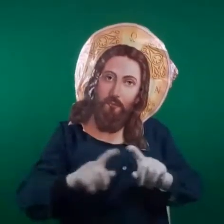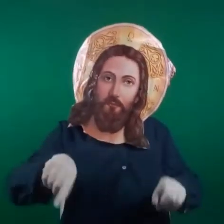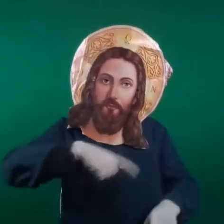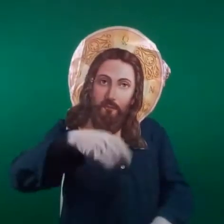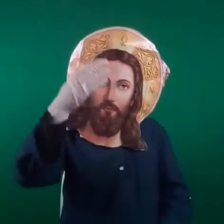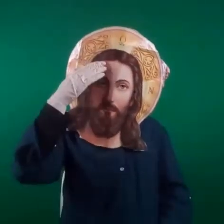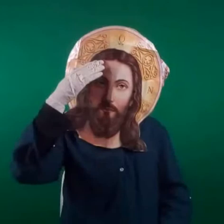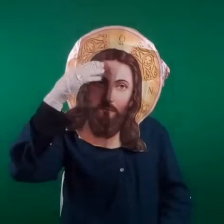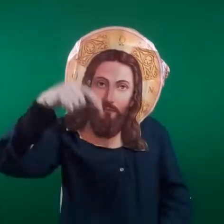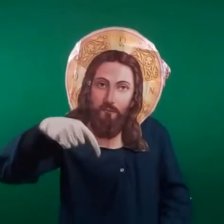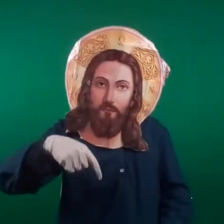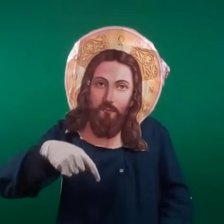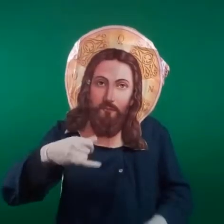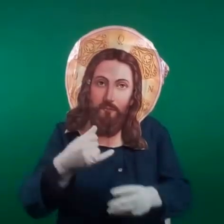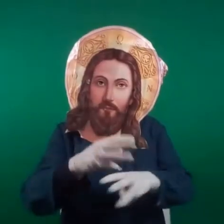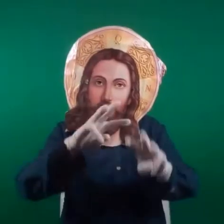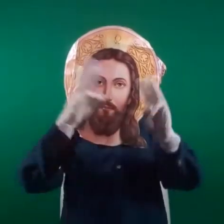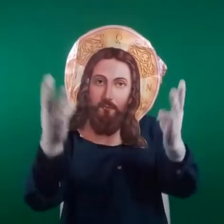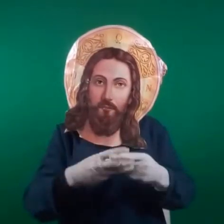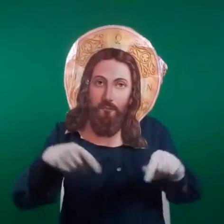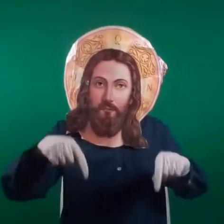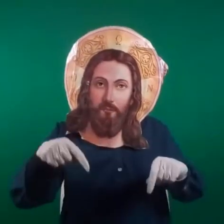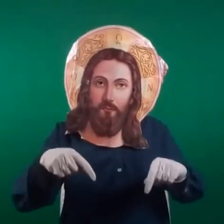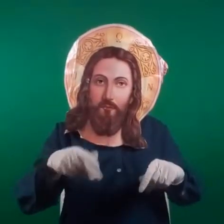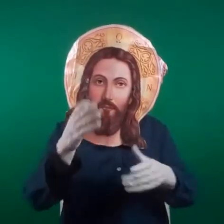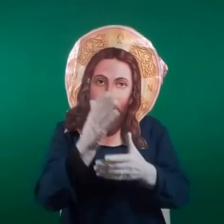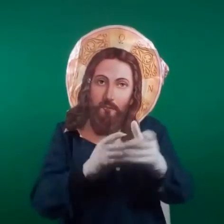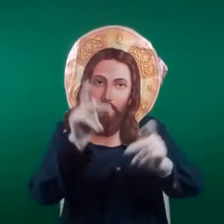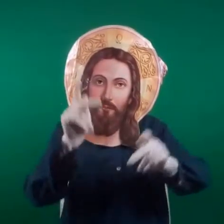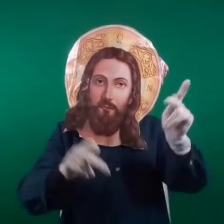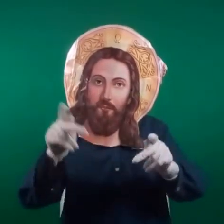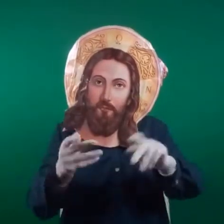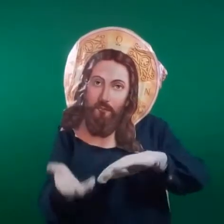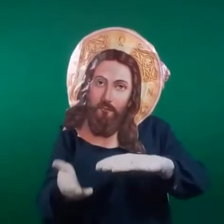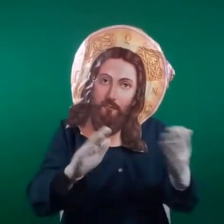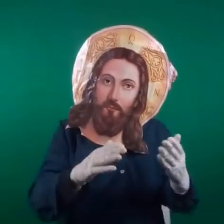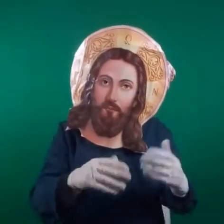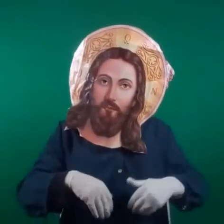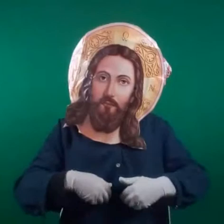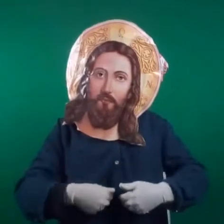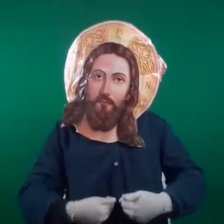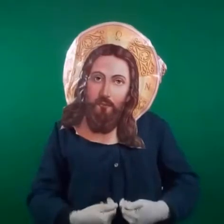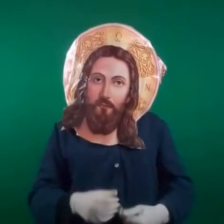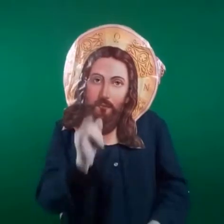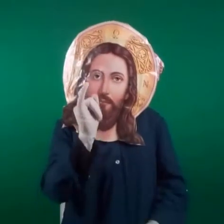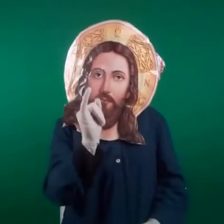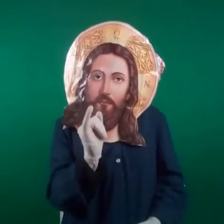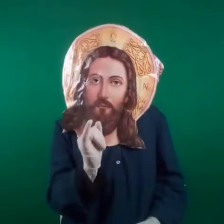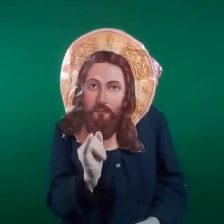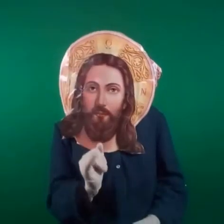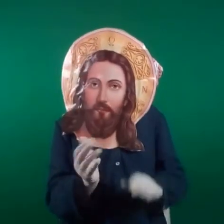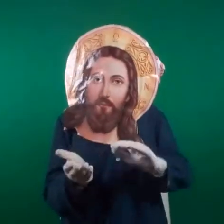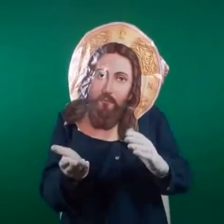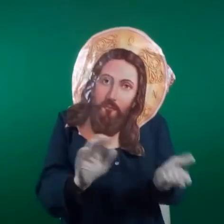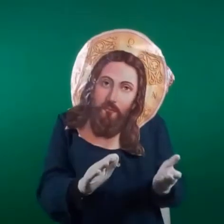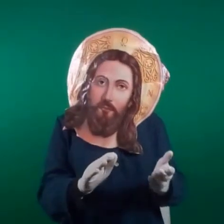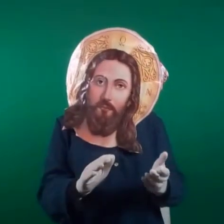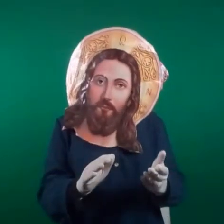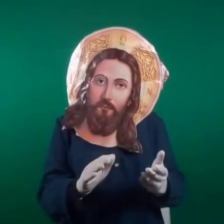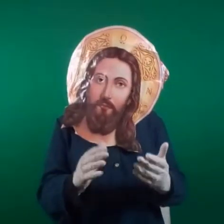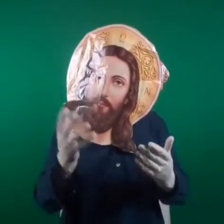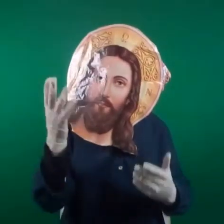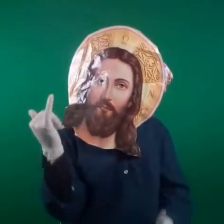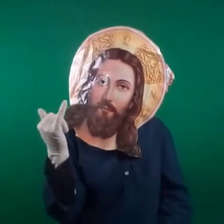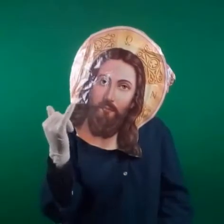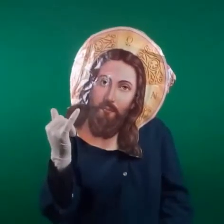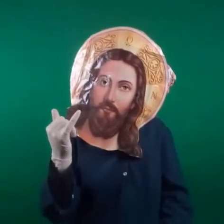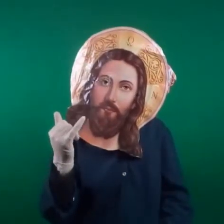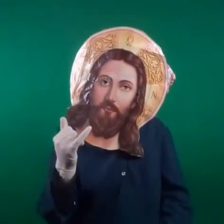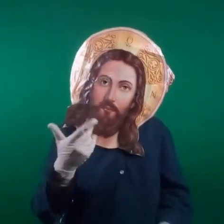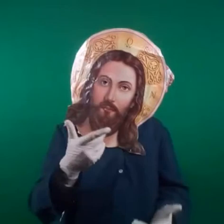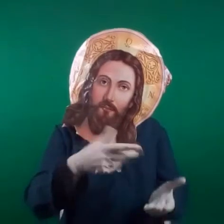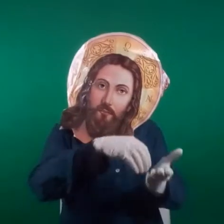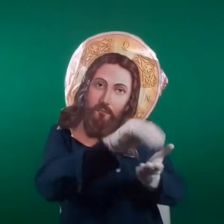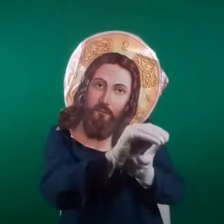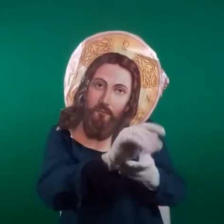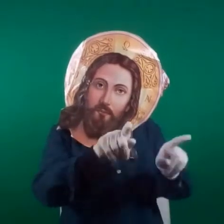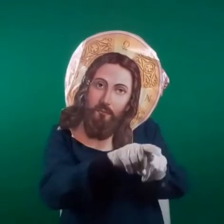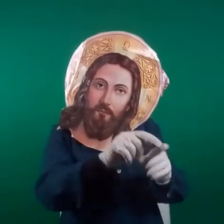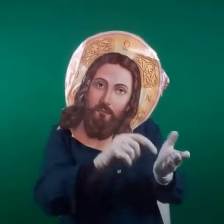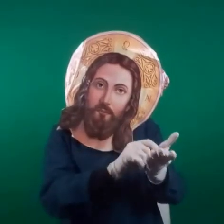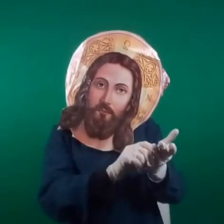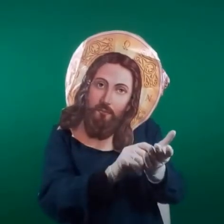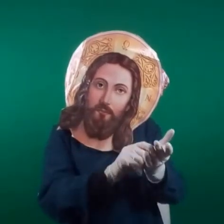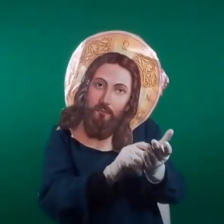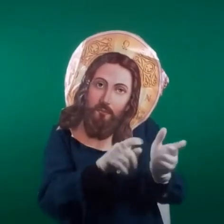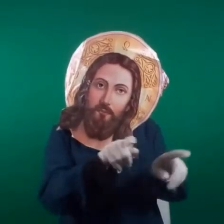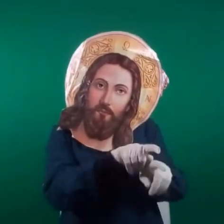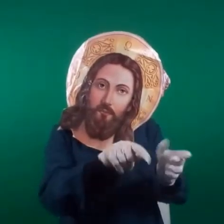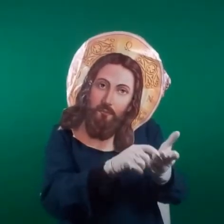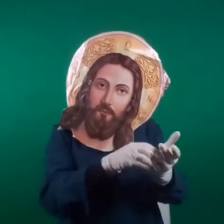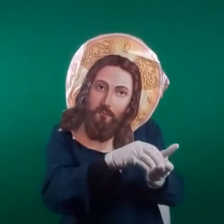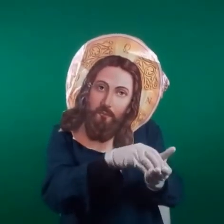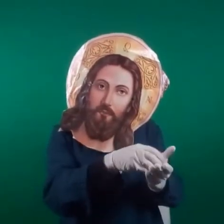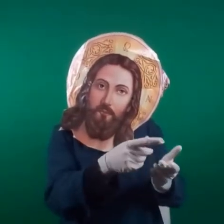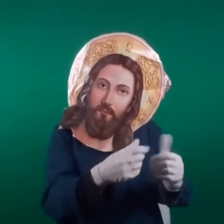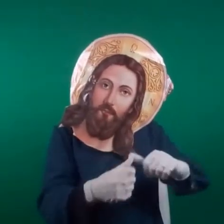Yet we know today in this world that people are dying of starvation and malnutrition because they cannot compete